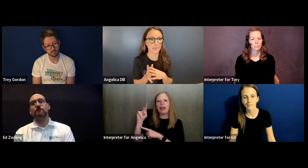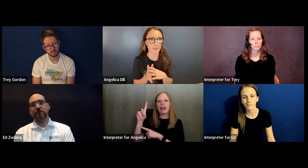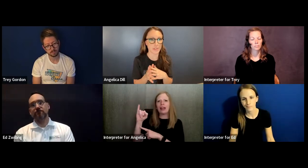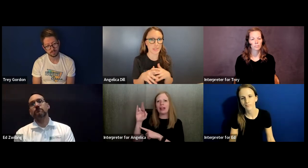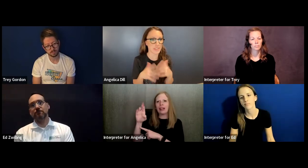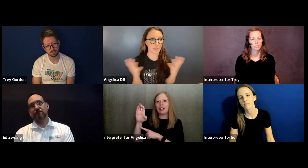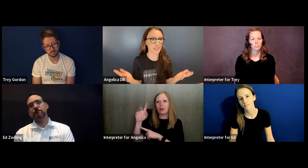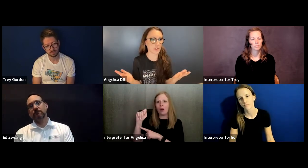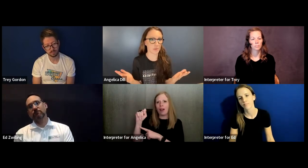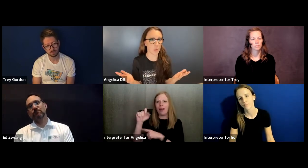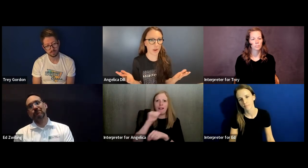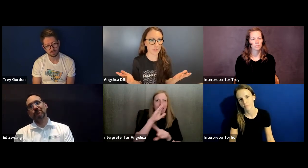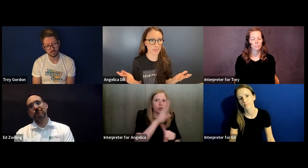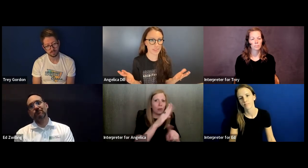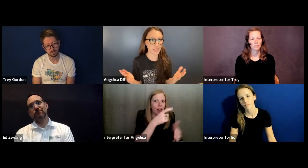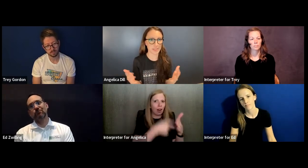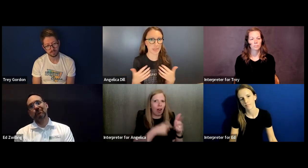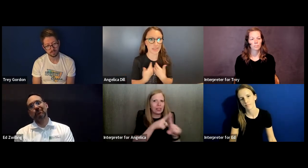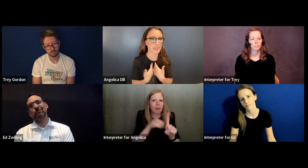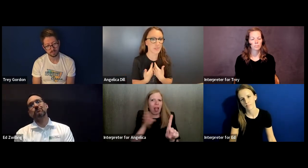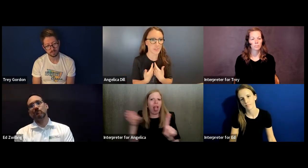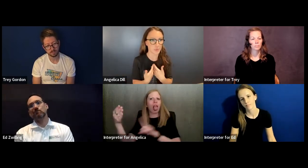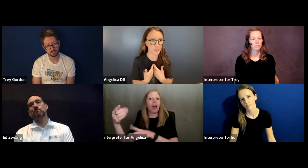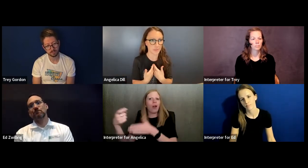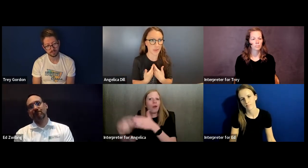there's tons of things that are required of businesses and individuals for that